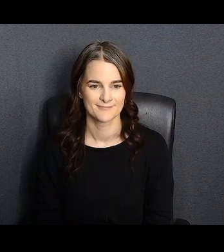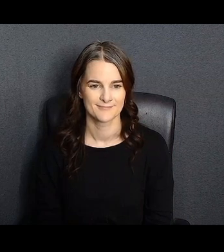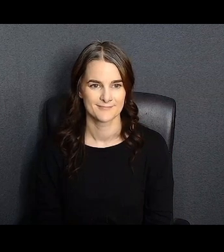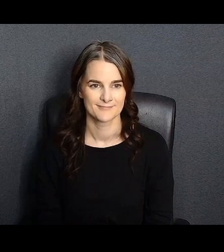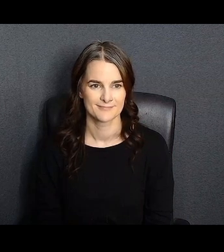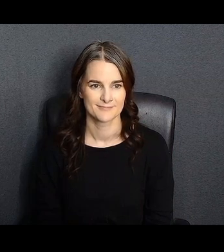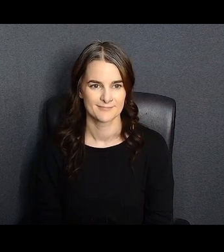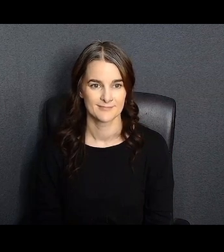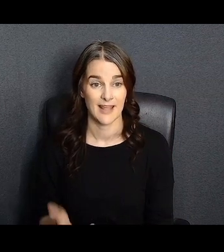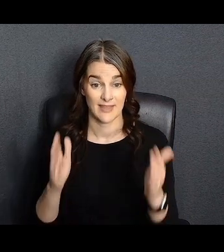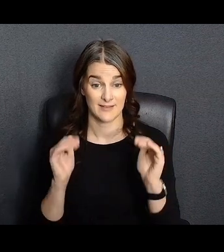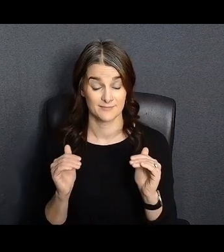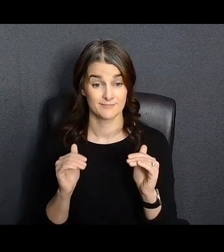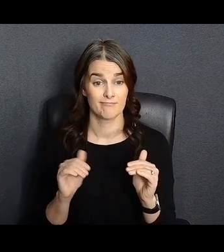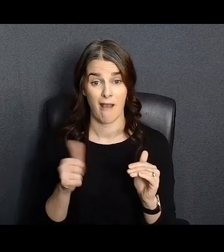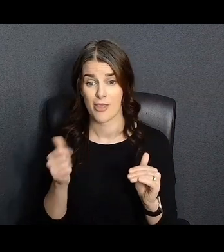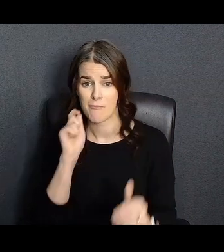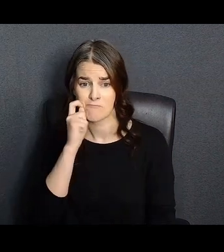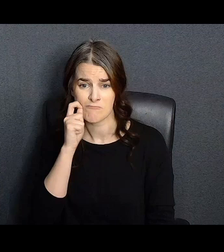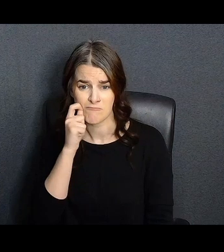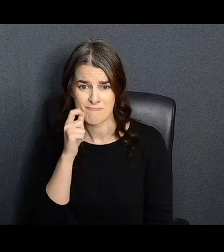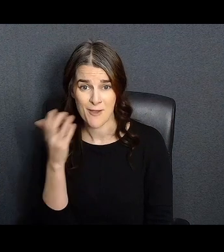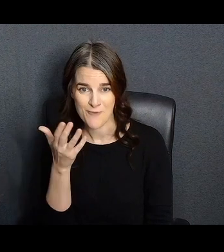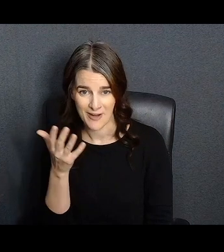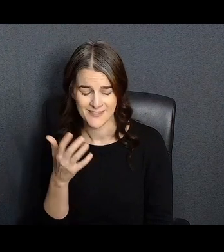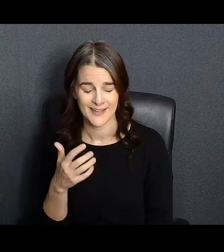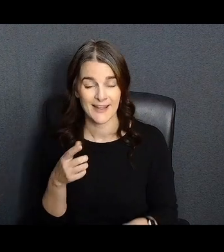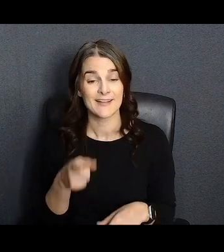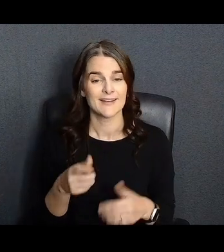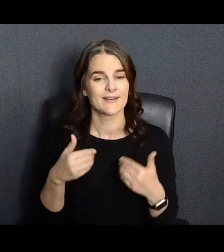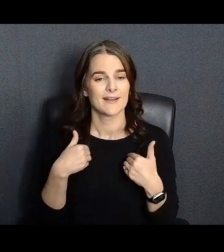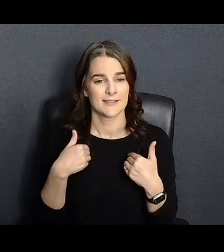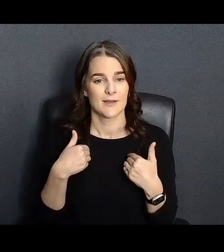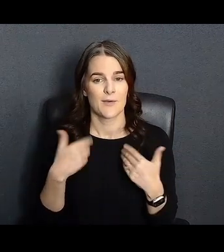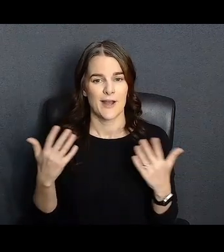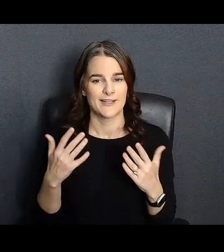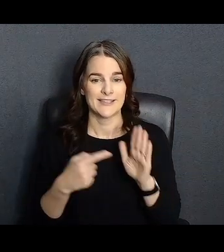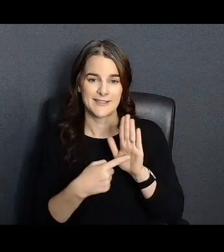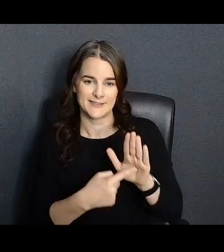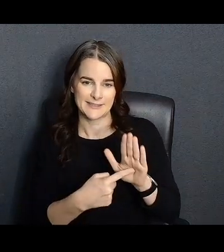And then the other neat thing about Predictable is that it also has symbol support.